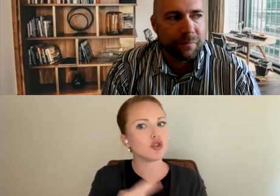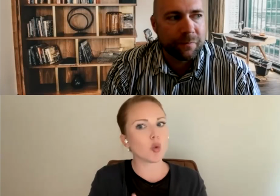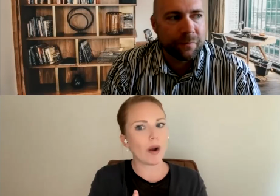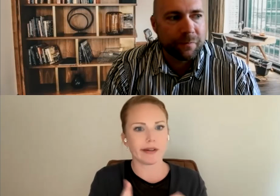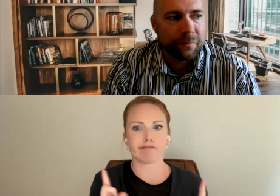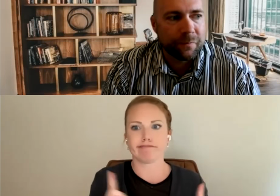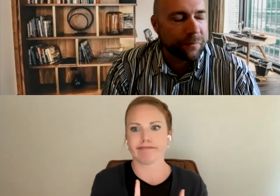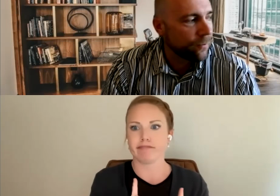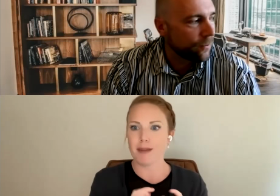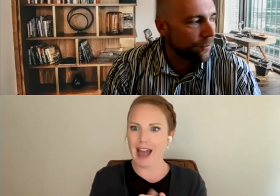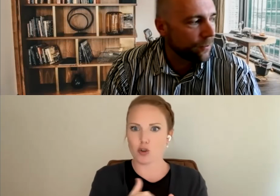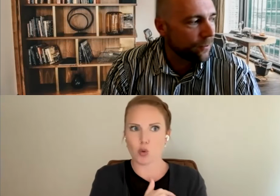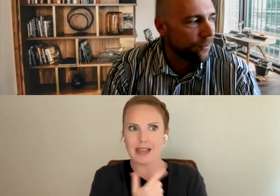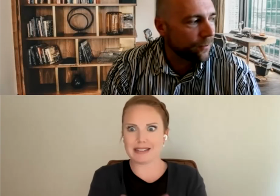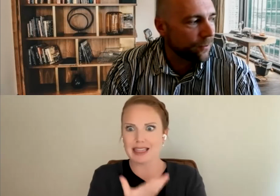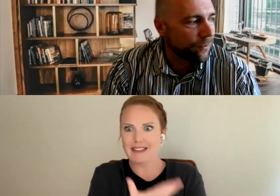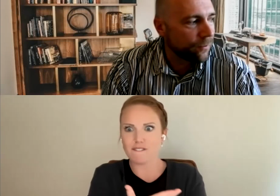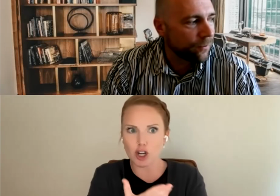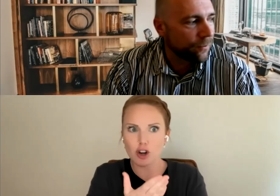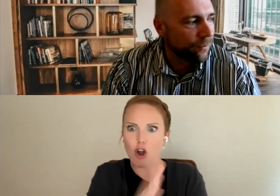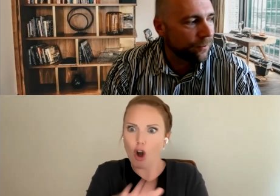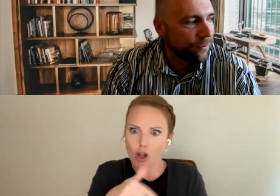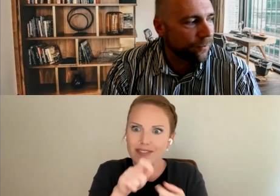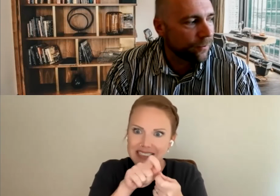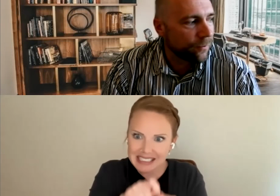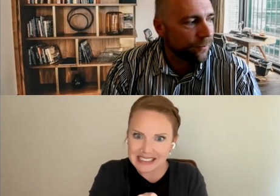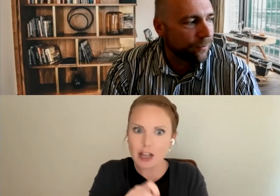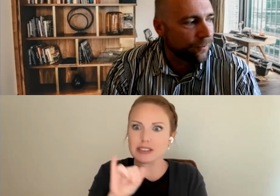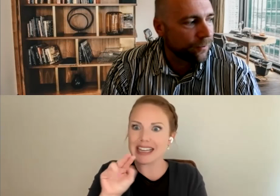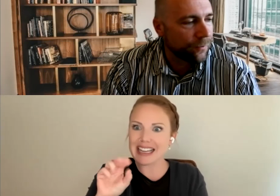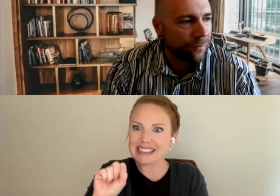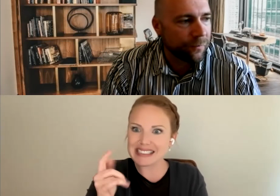deliver the insights so that folks who are not seeing this can benefit from this? Okay?